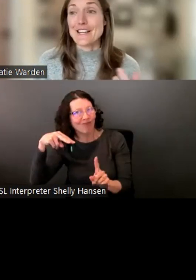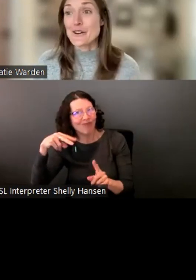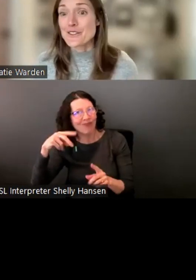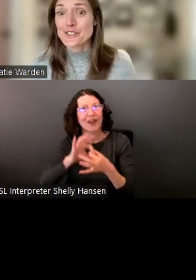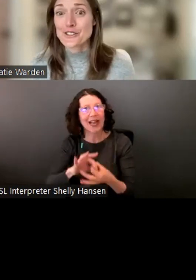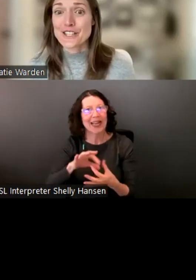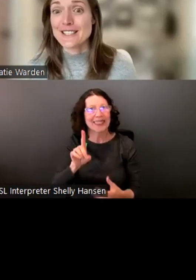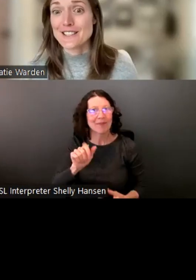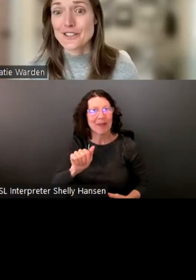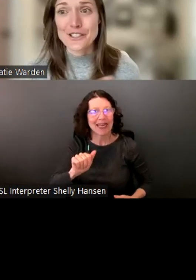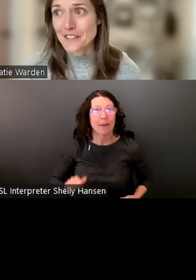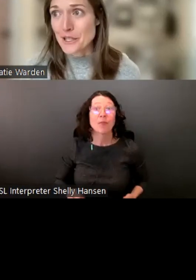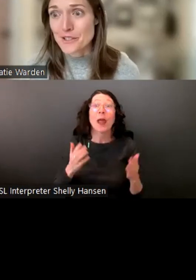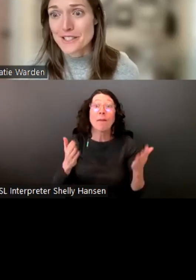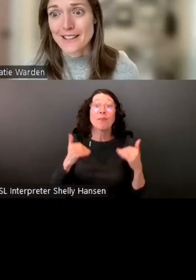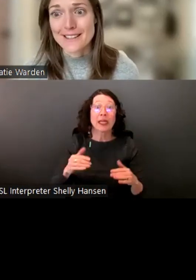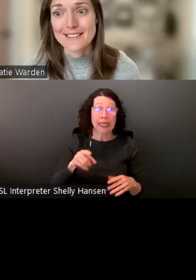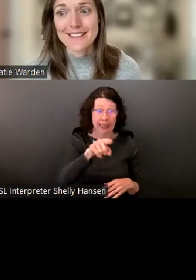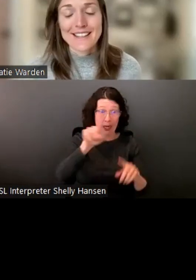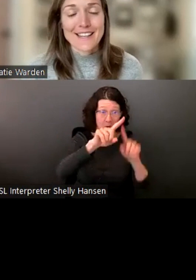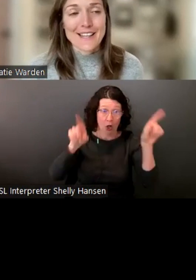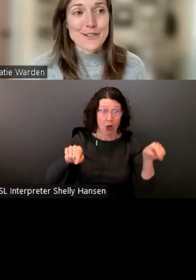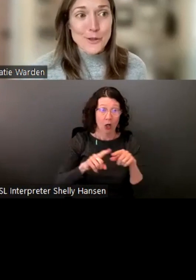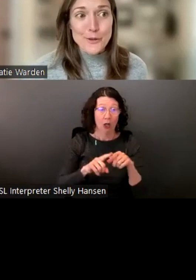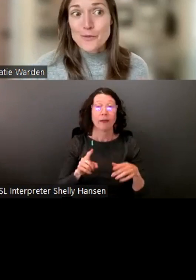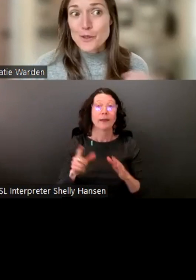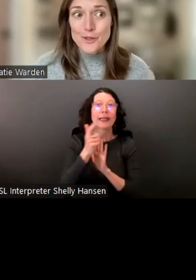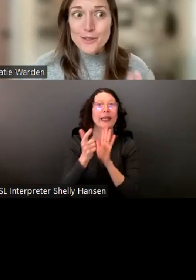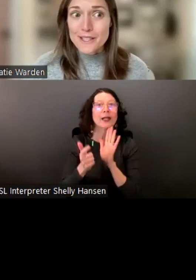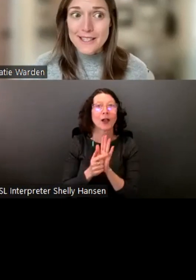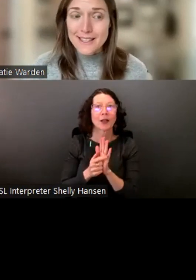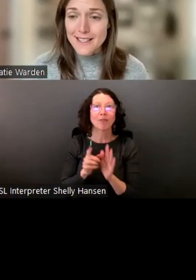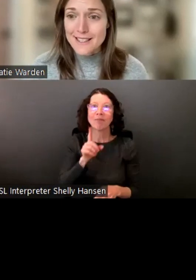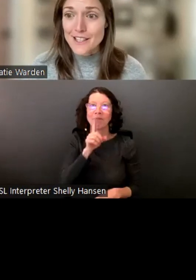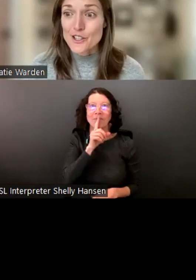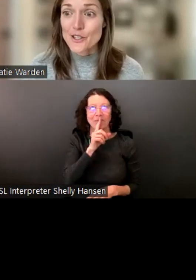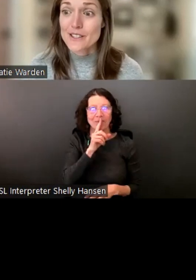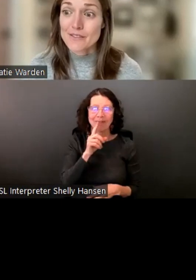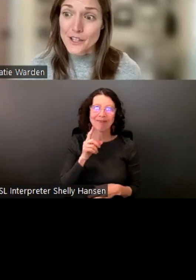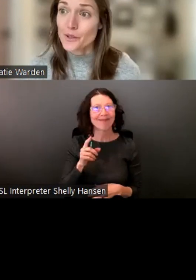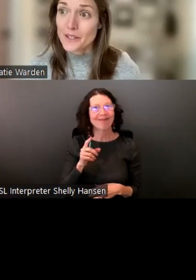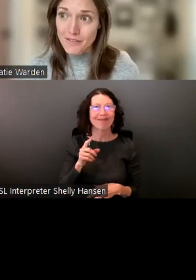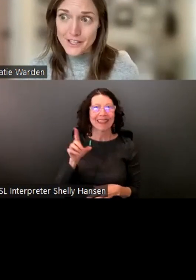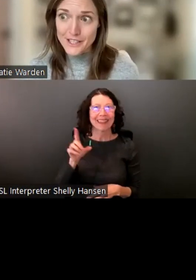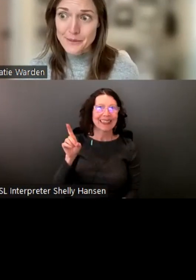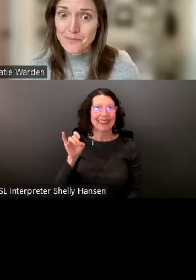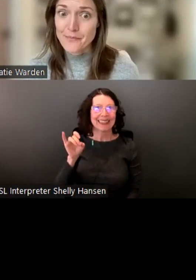Now, on the screen is our disclaimer slide. So the Northwest ADA Center is federally funded.